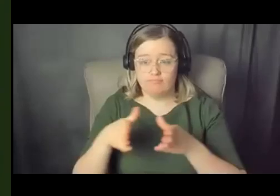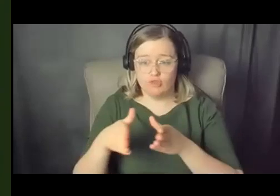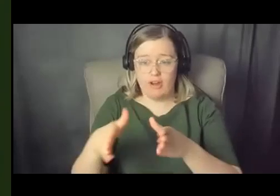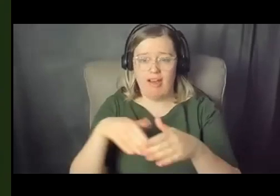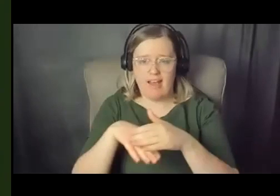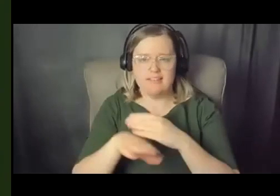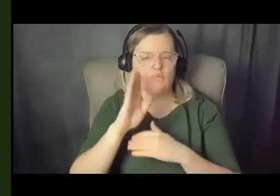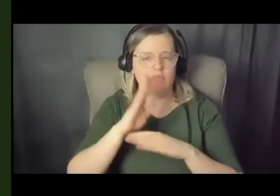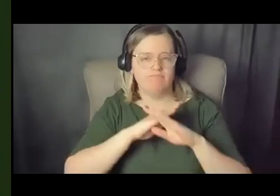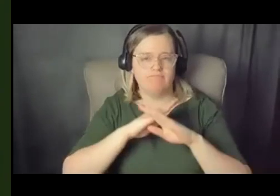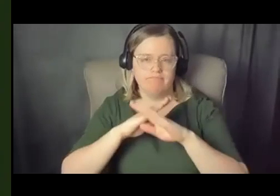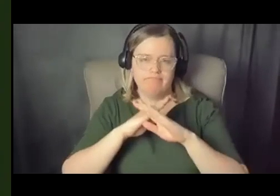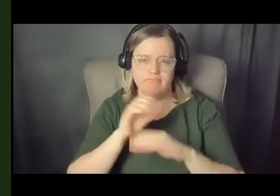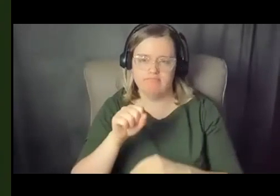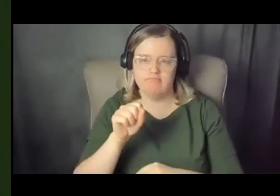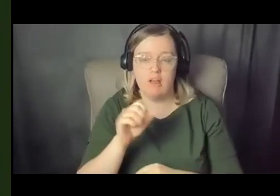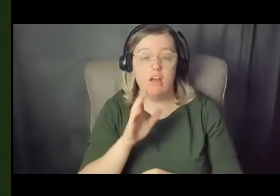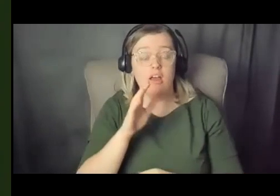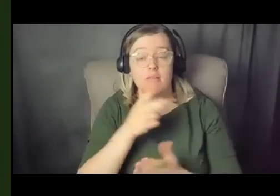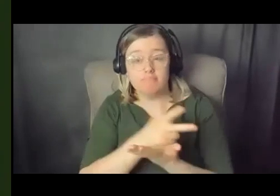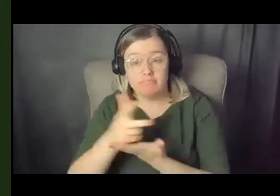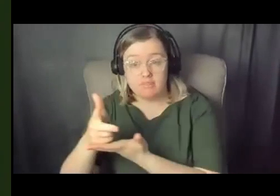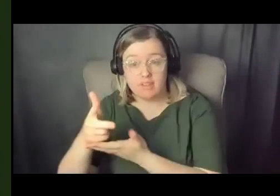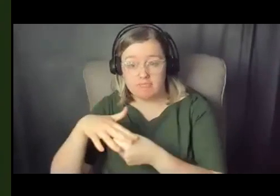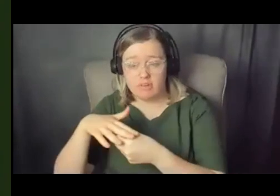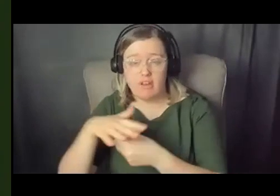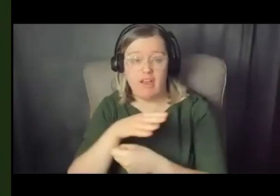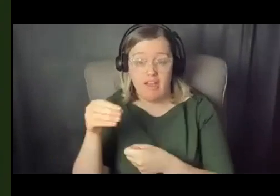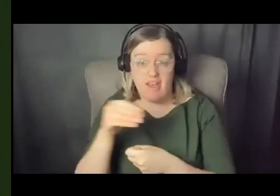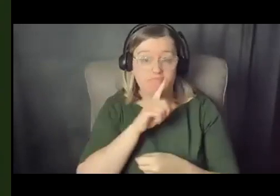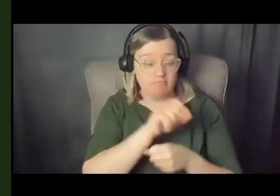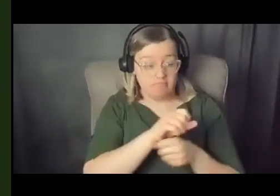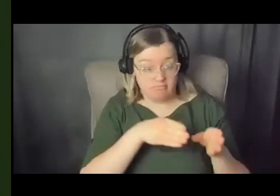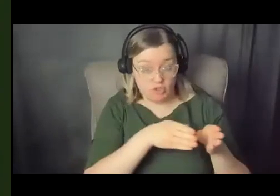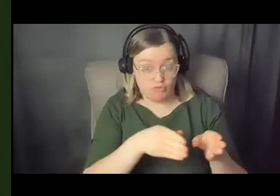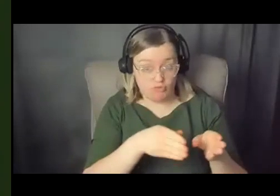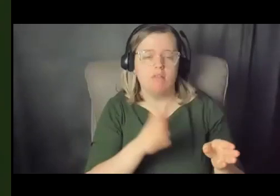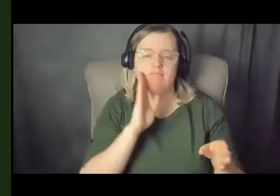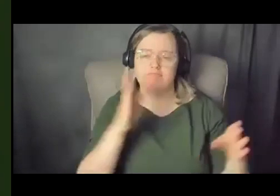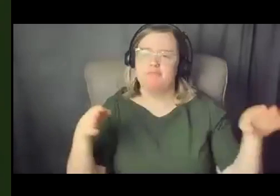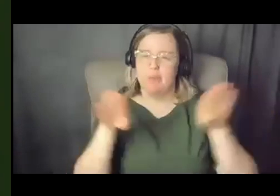will be closing the parking lot, and the trail, but we will be